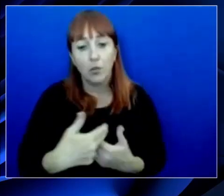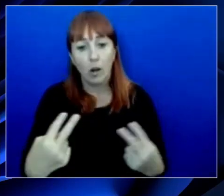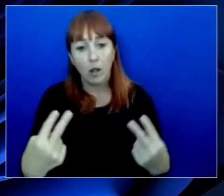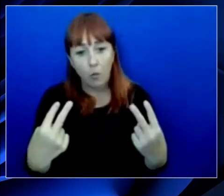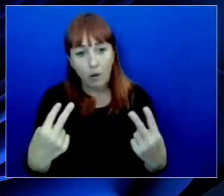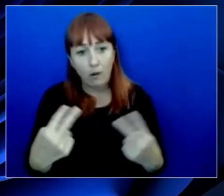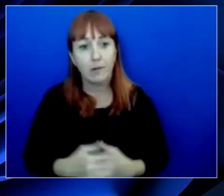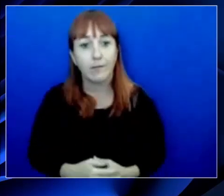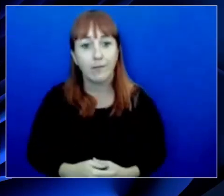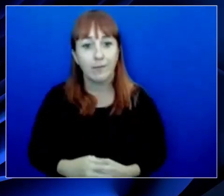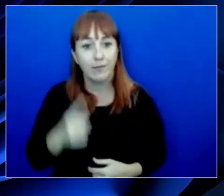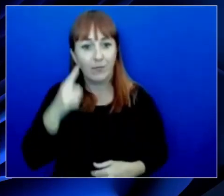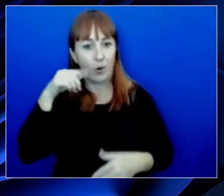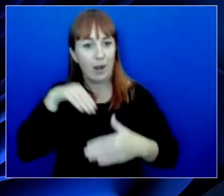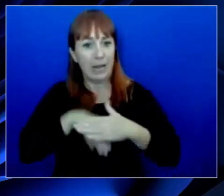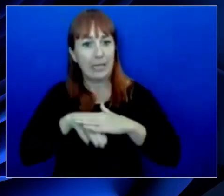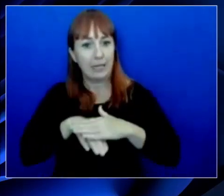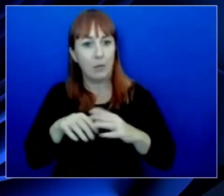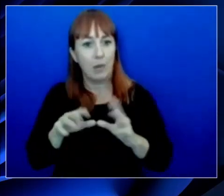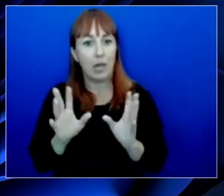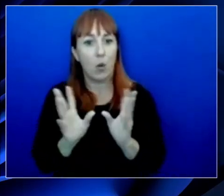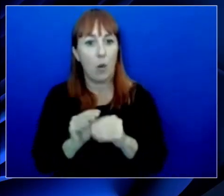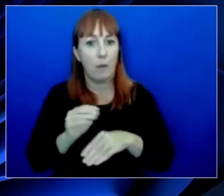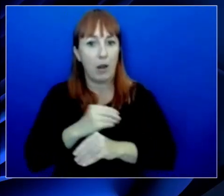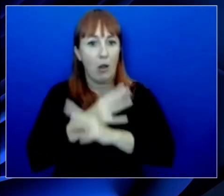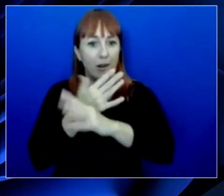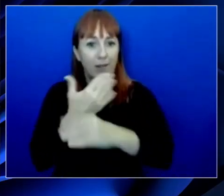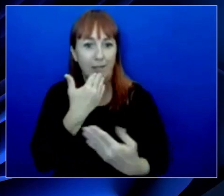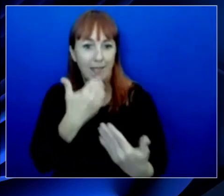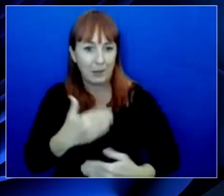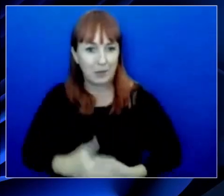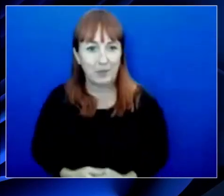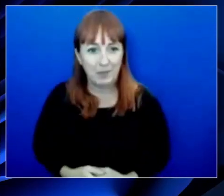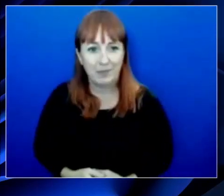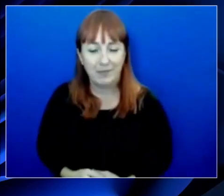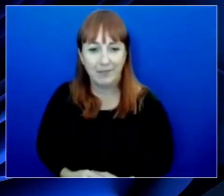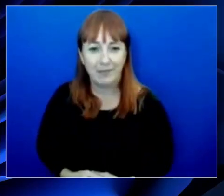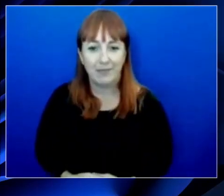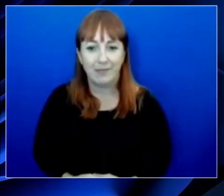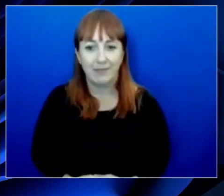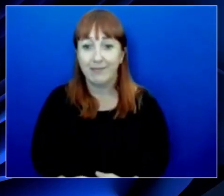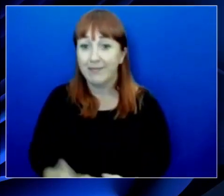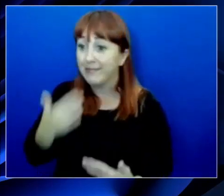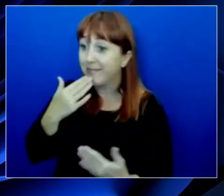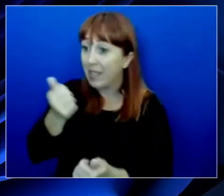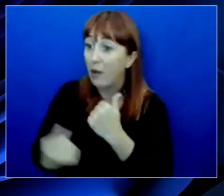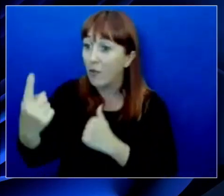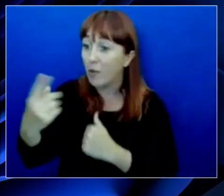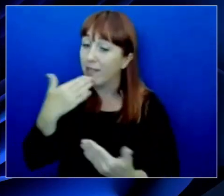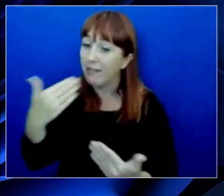today for this accessibility webinar. Awesome. Thank you everybody. Thank you so much.